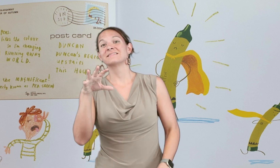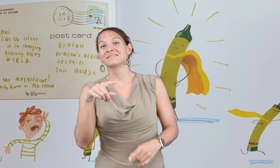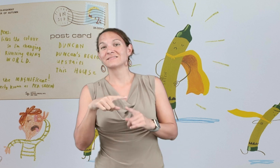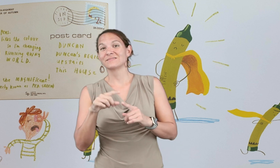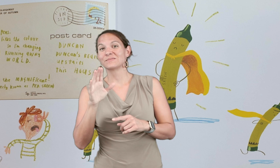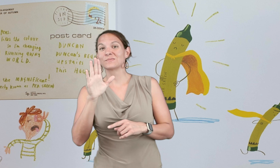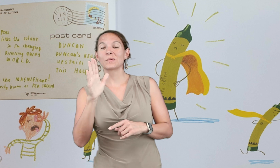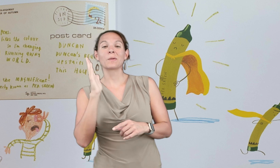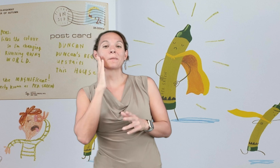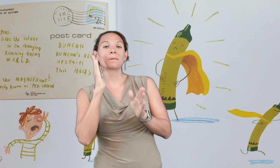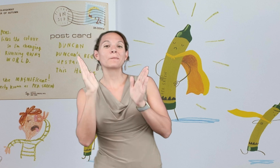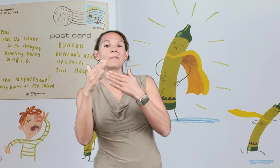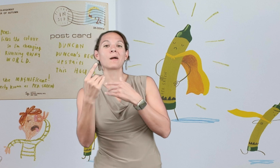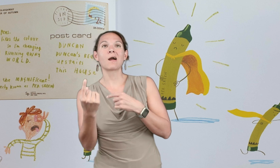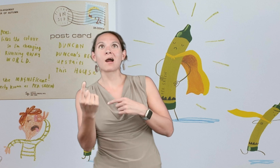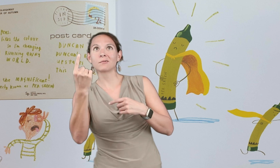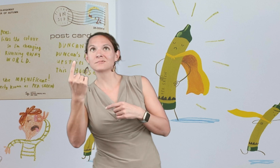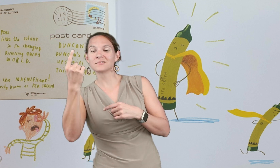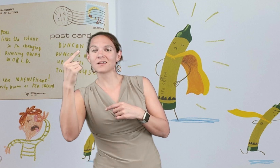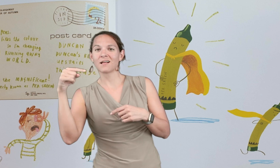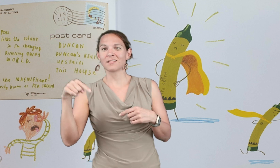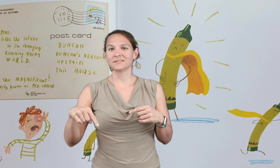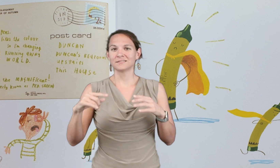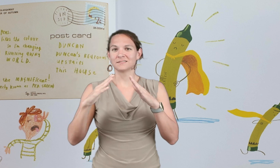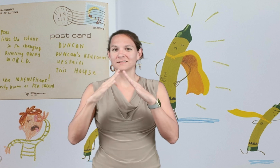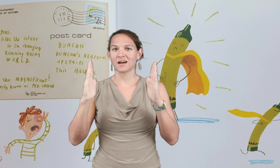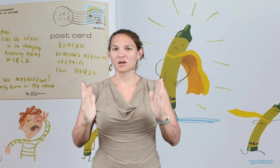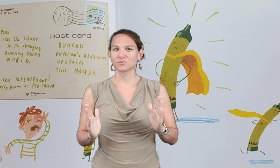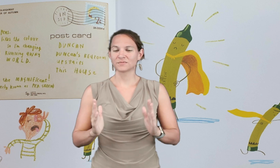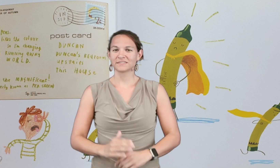Sent to your bedroom upstairs, this house.”